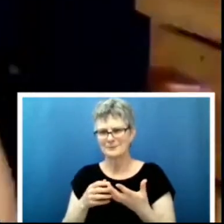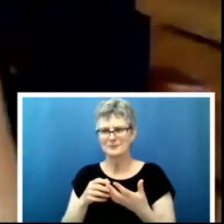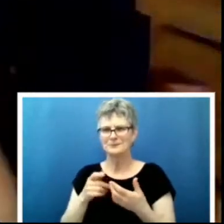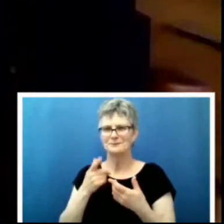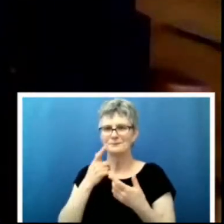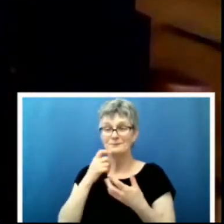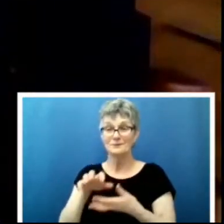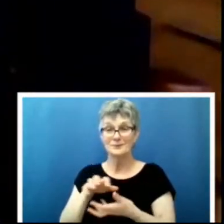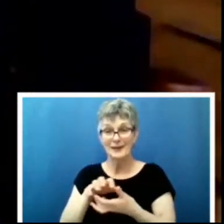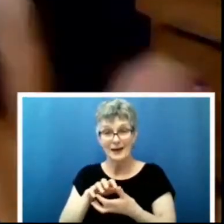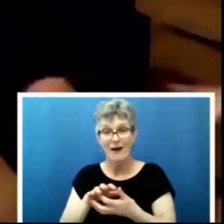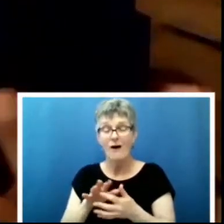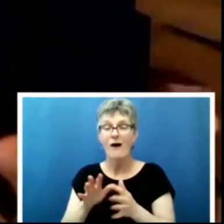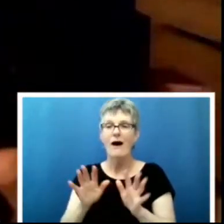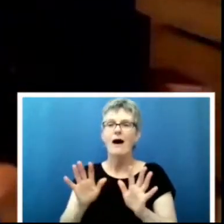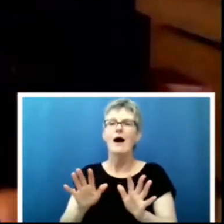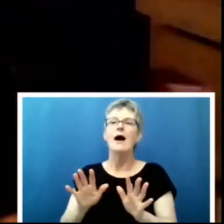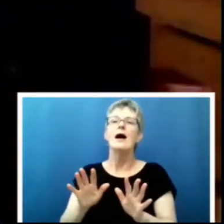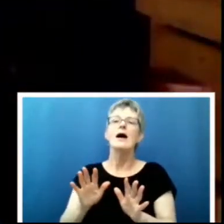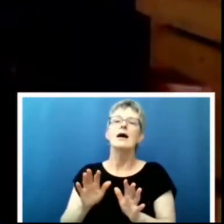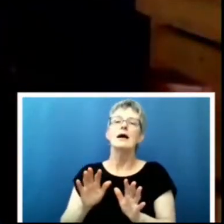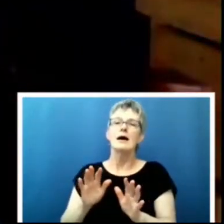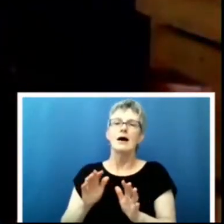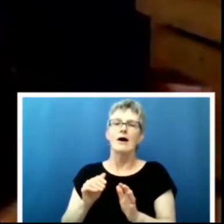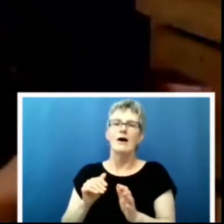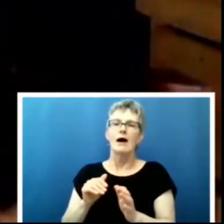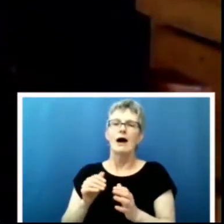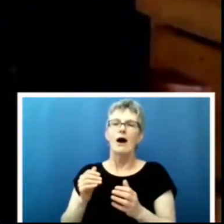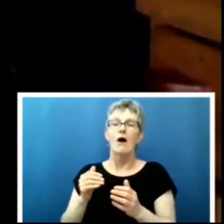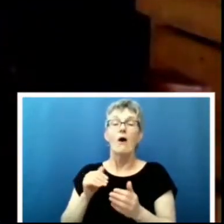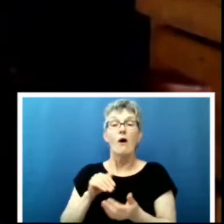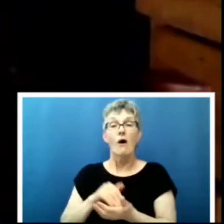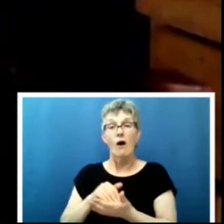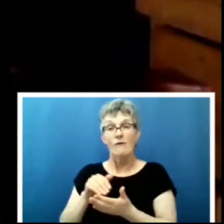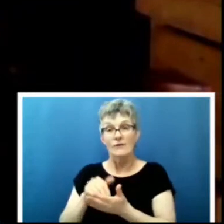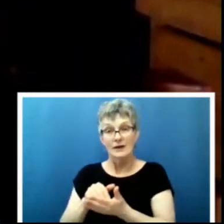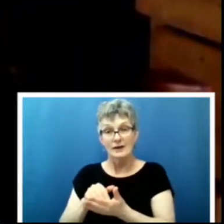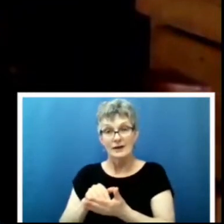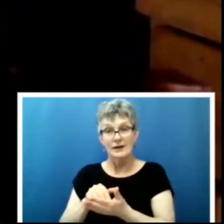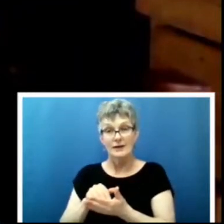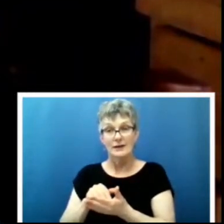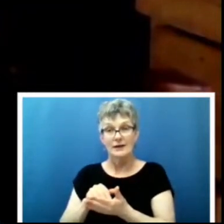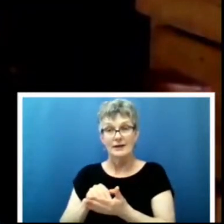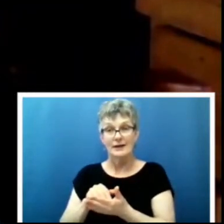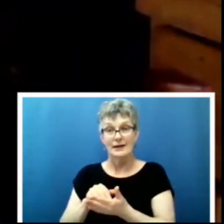So many times on the outside it looks way more peaceful than what's going on, on the inside.